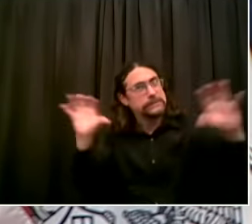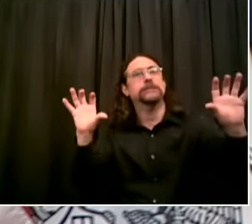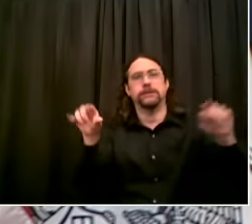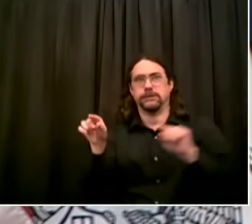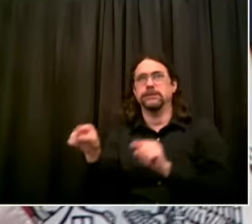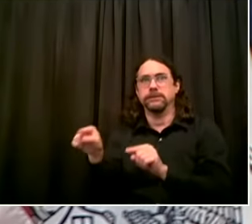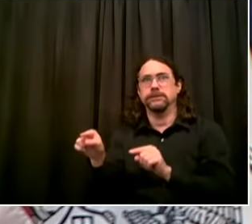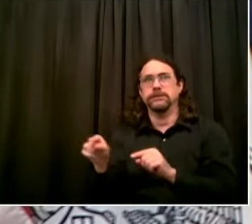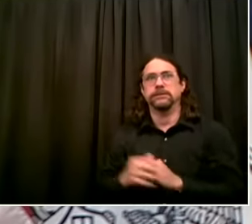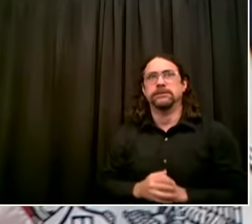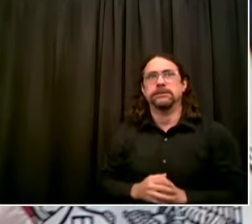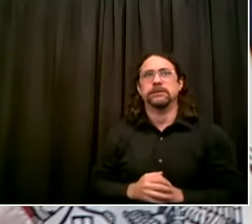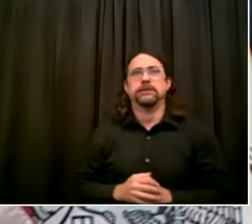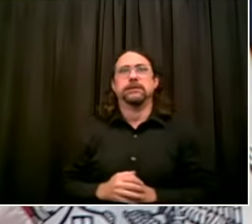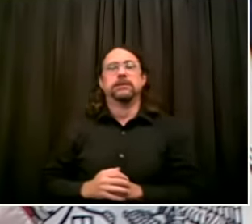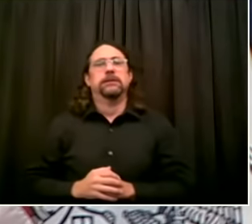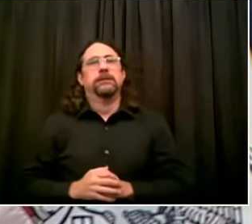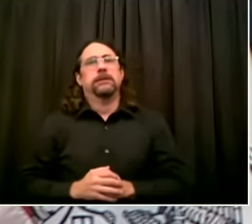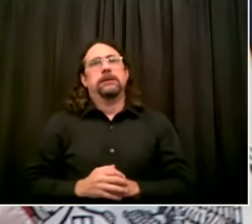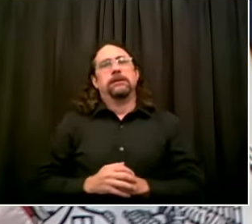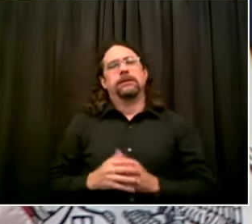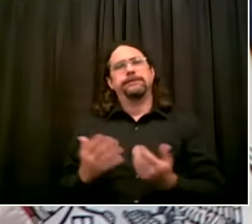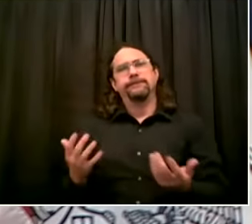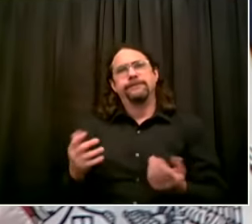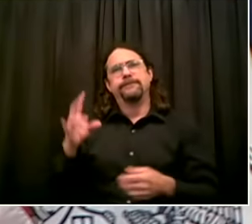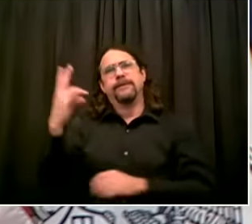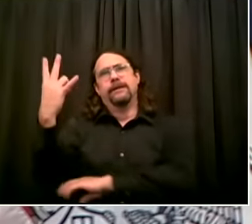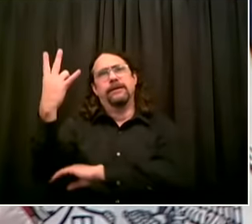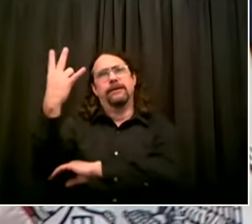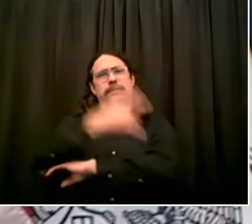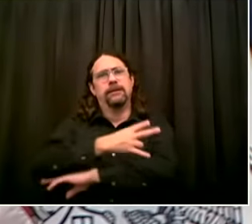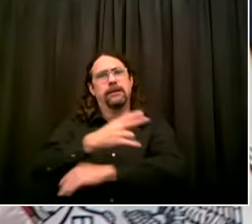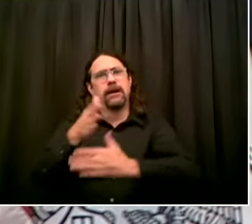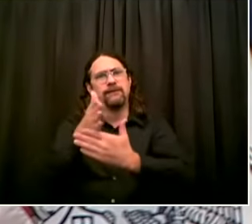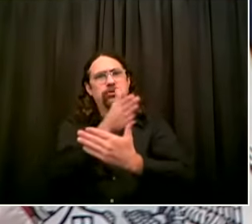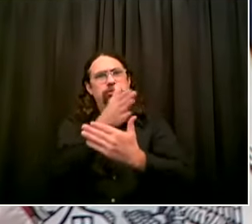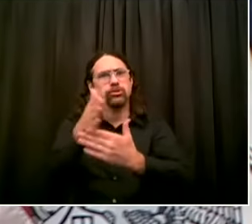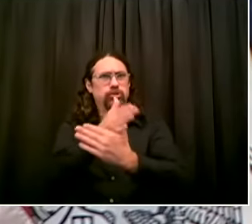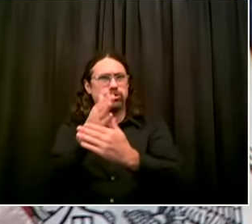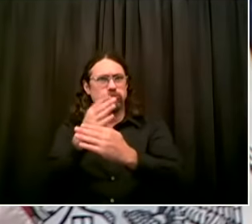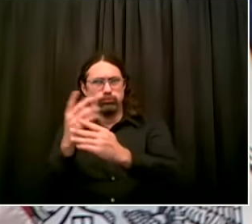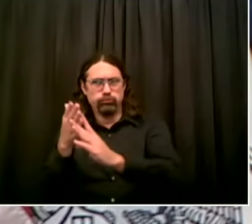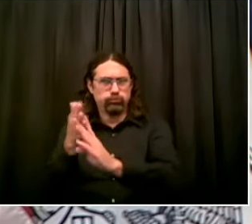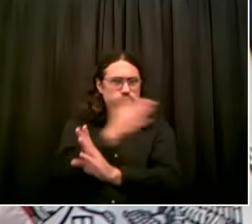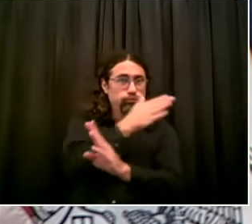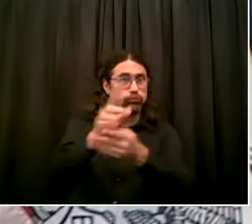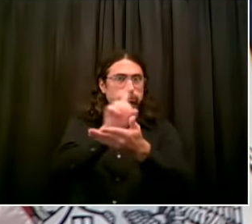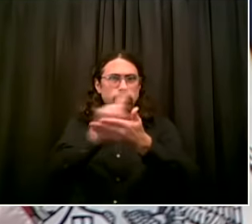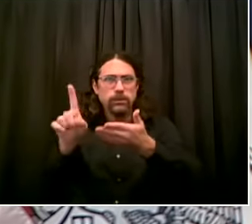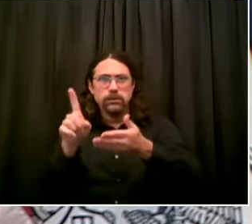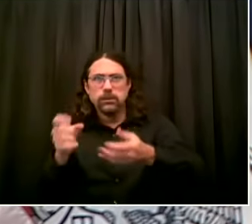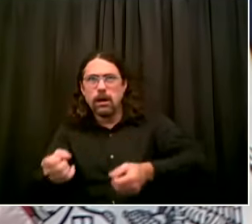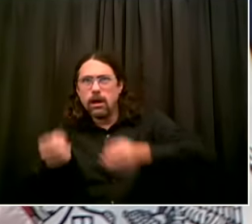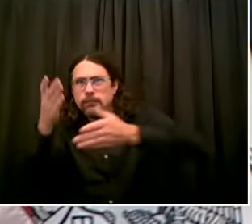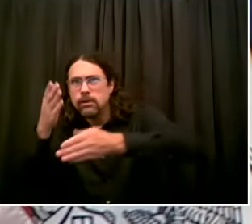AROUND THE CITY WHERE WE STARTED TO SEE UPTICKS, THEAB ILITY OF